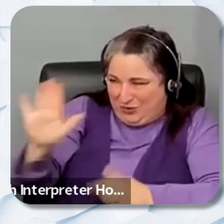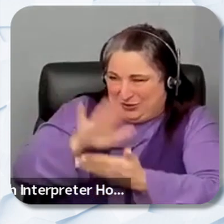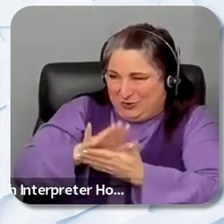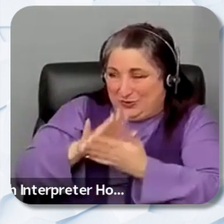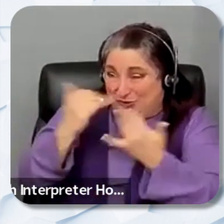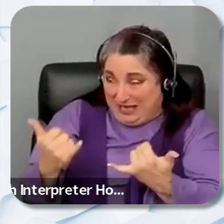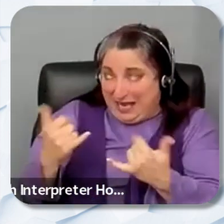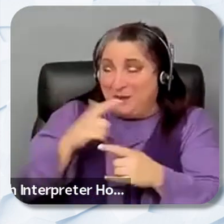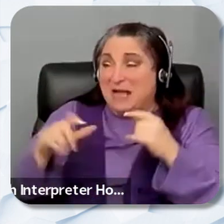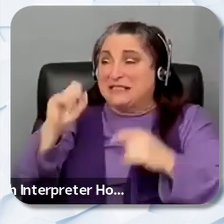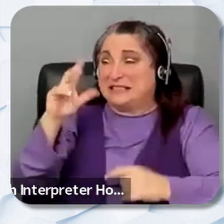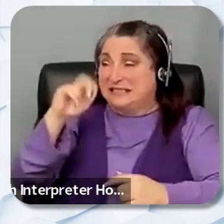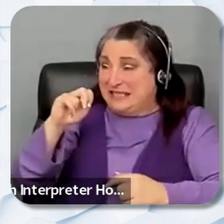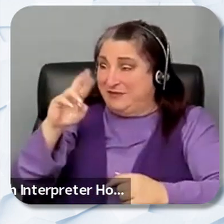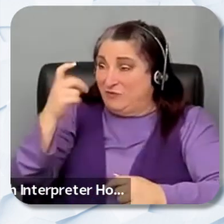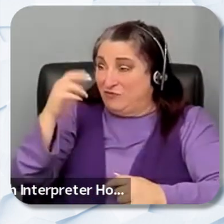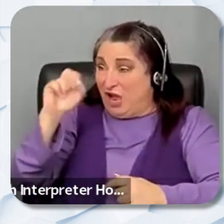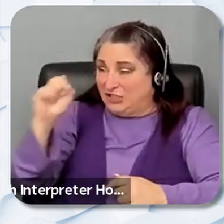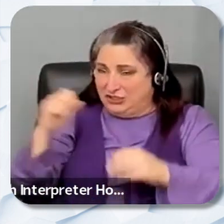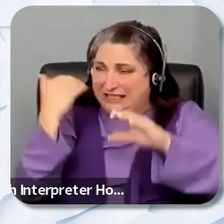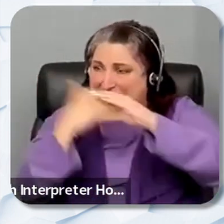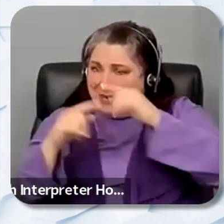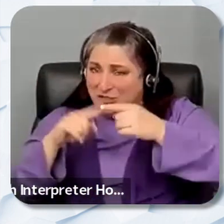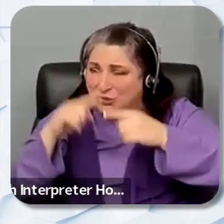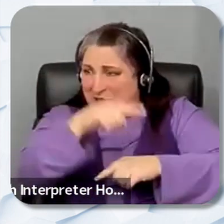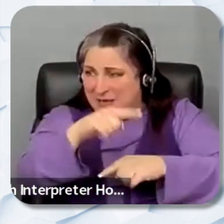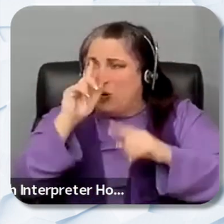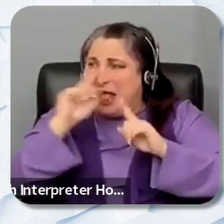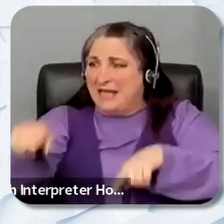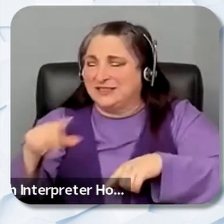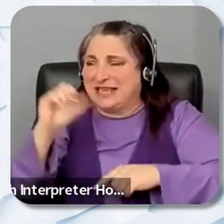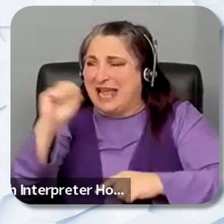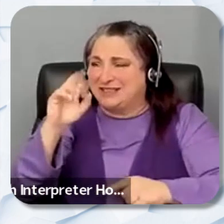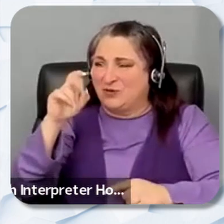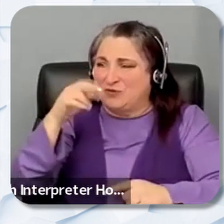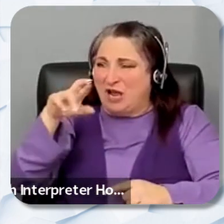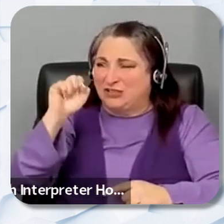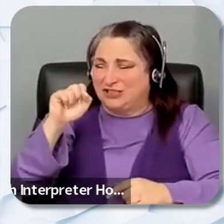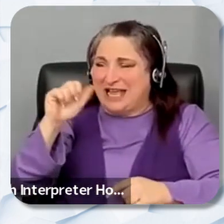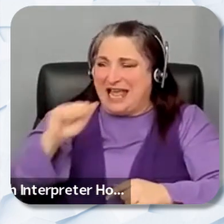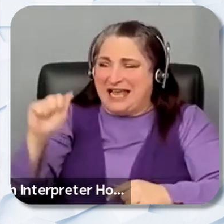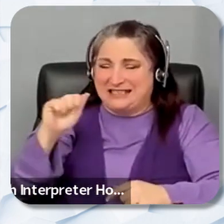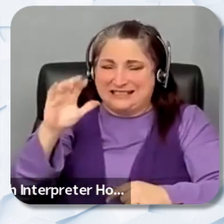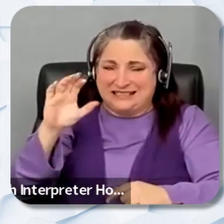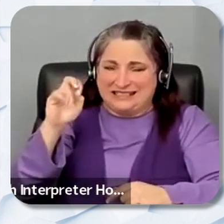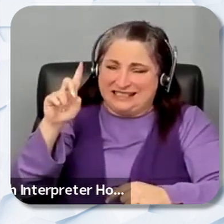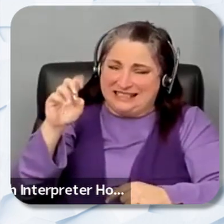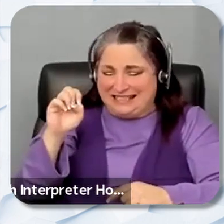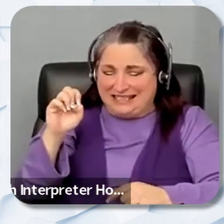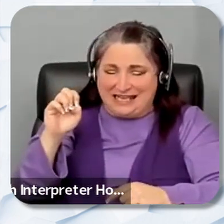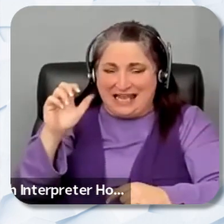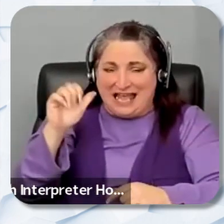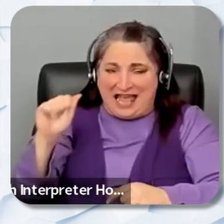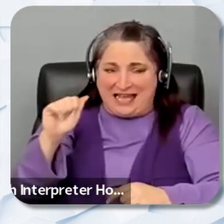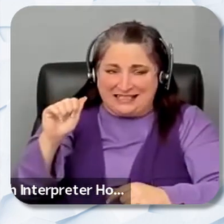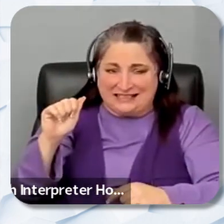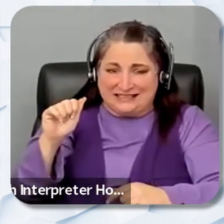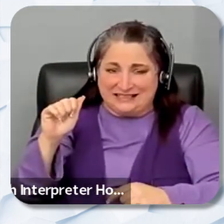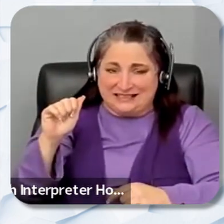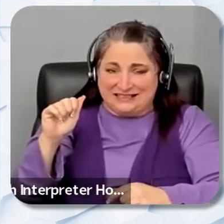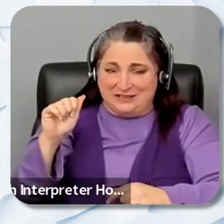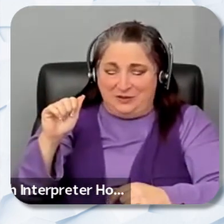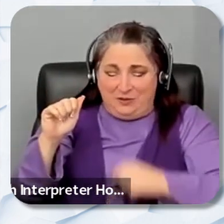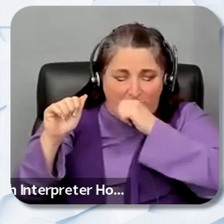him, he can answer those questions. His email is very simple. It's SRogers@cde.ca.gov. Again,